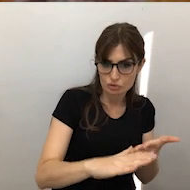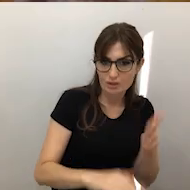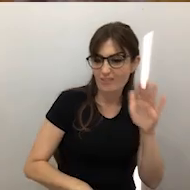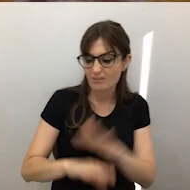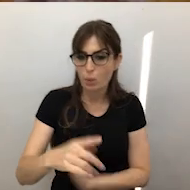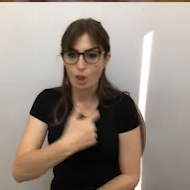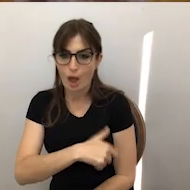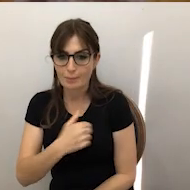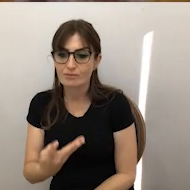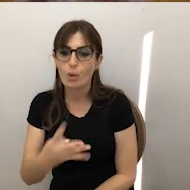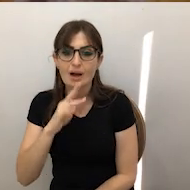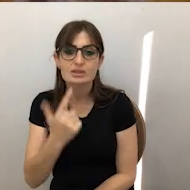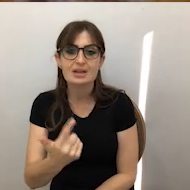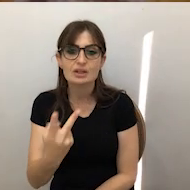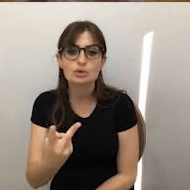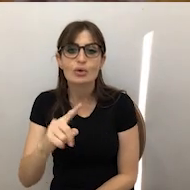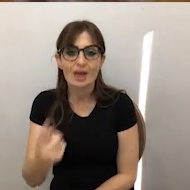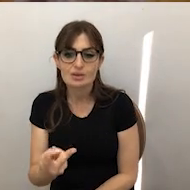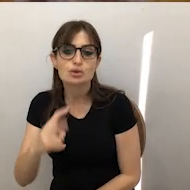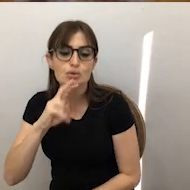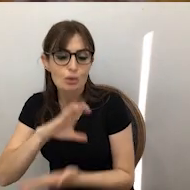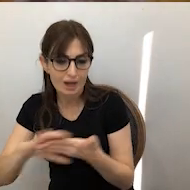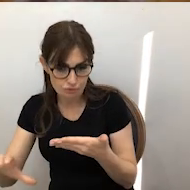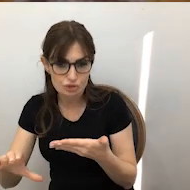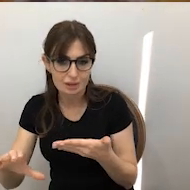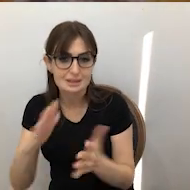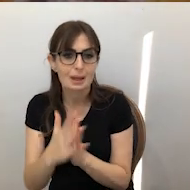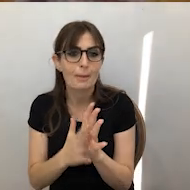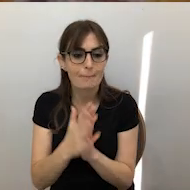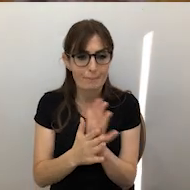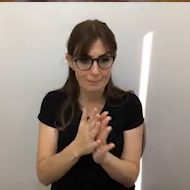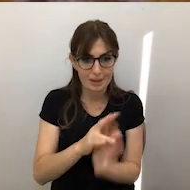and its total liabilities are $472,200,